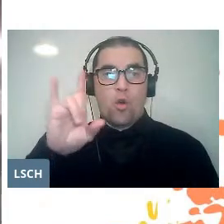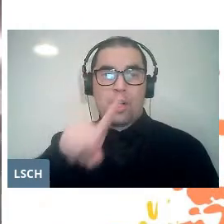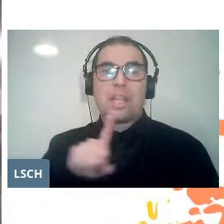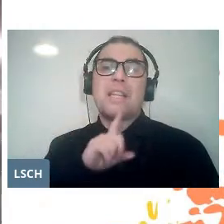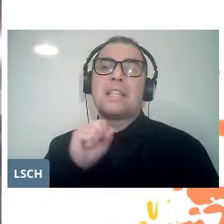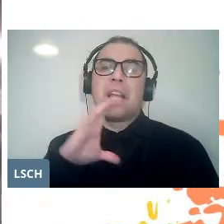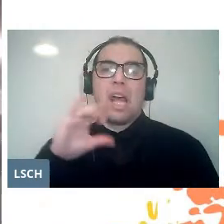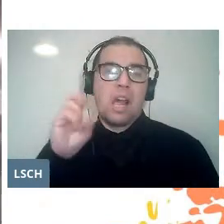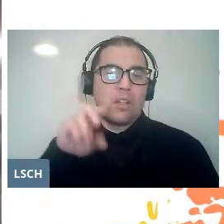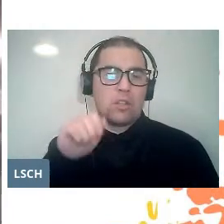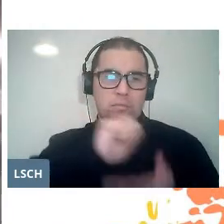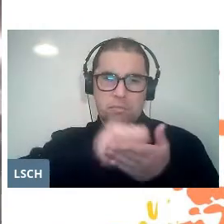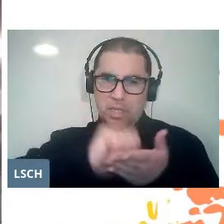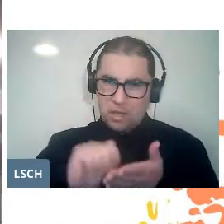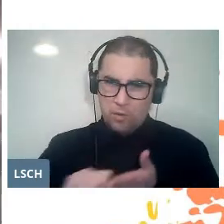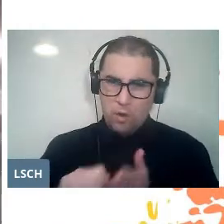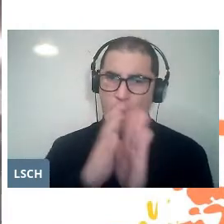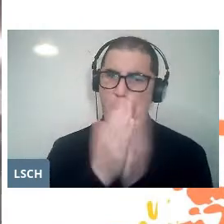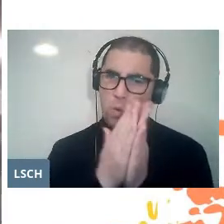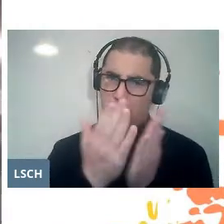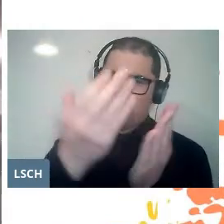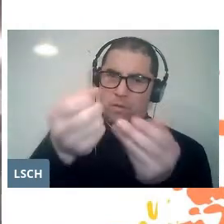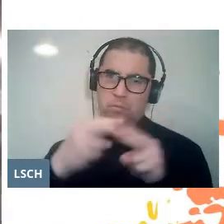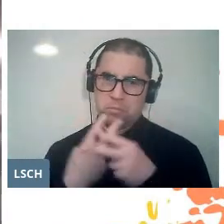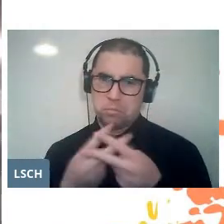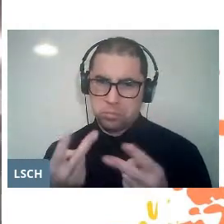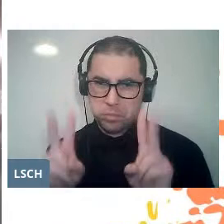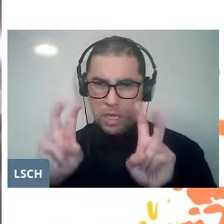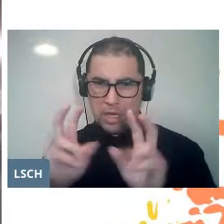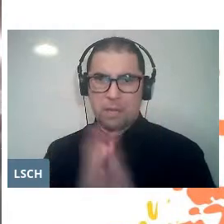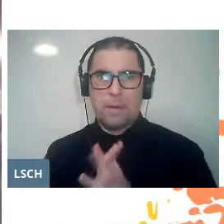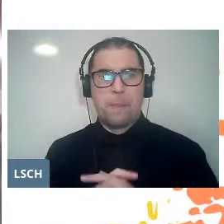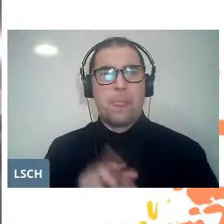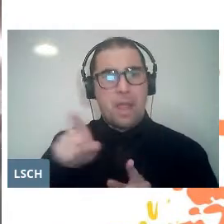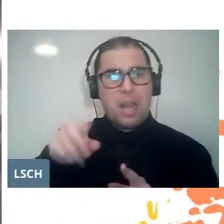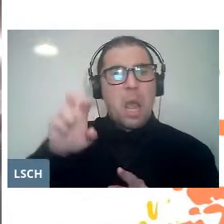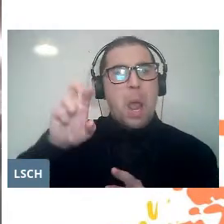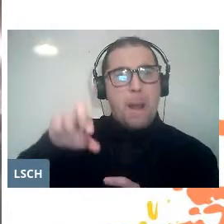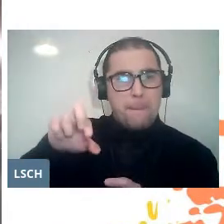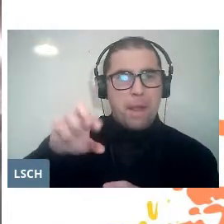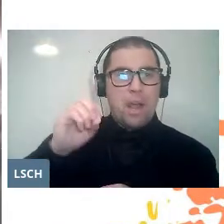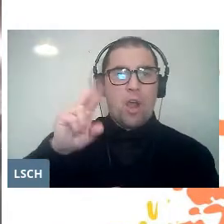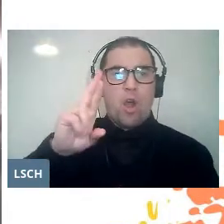He wrote a treatise and is placed as one of the fathers of modern orchestration.